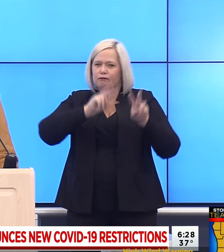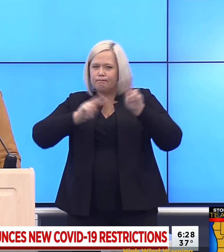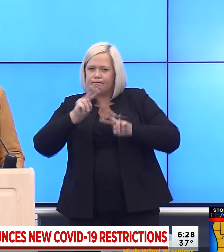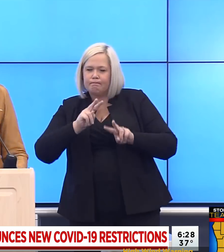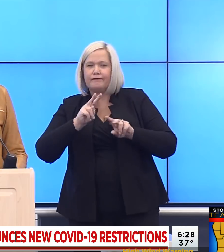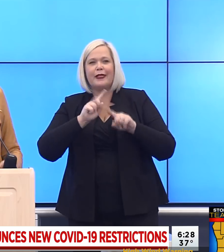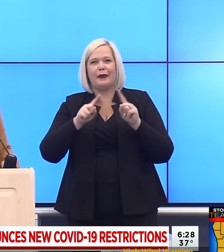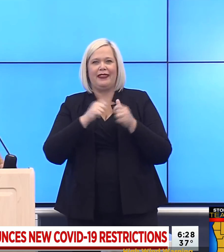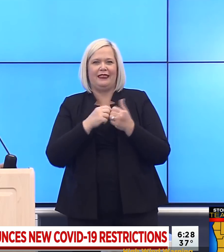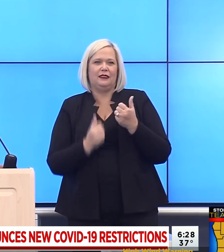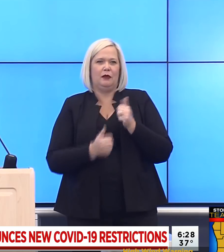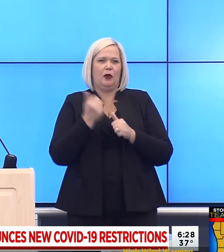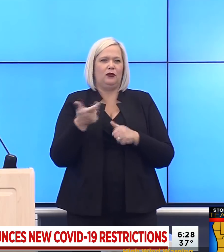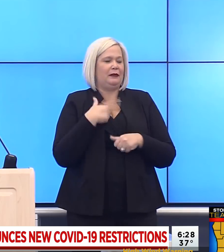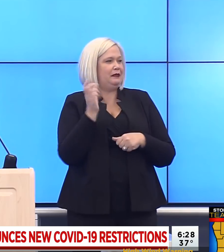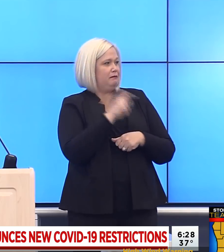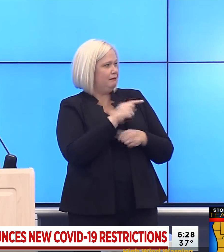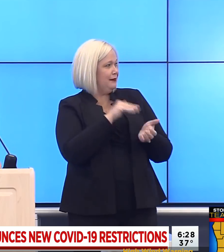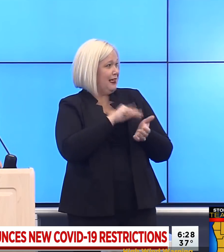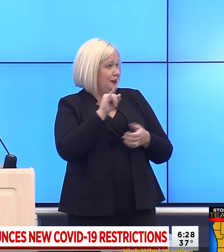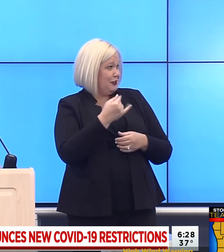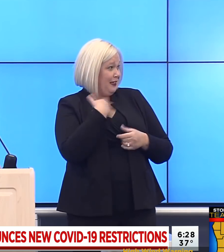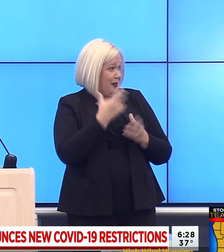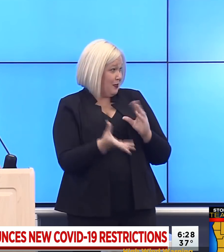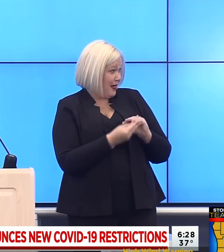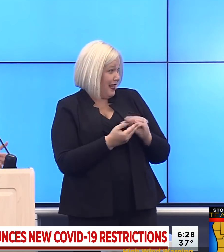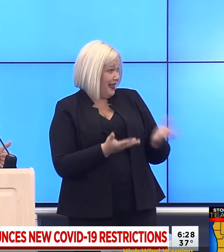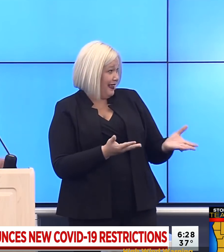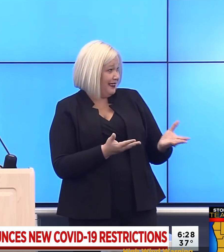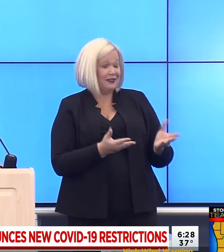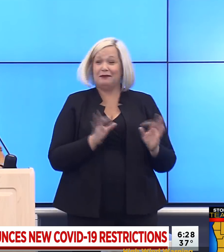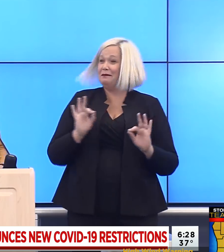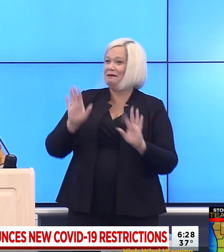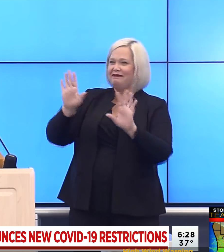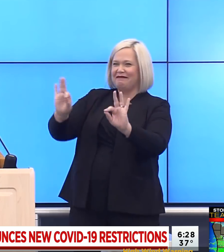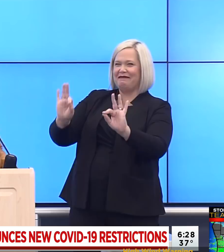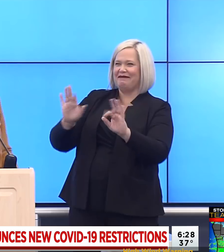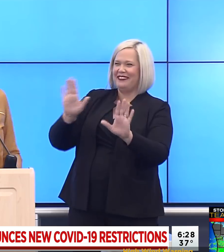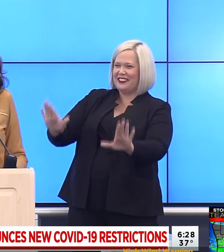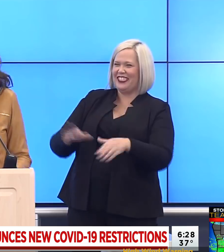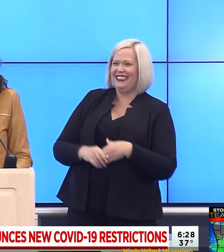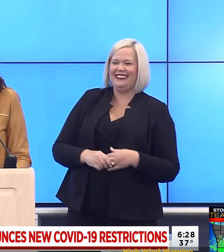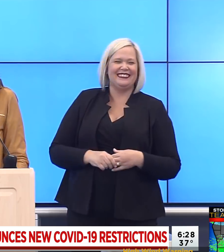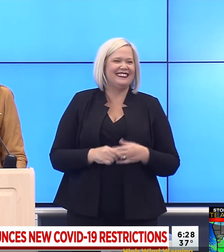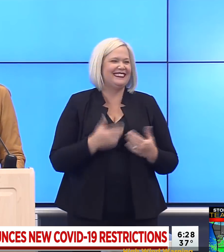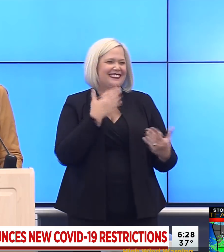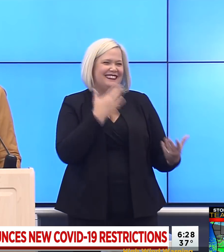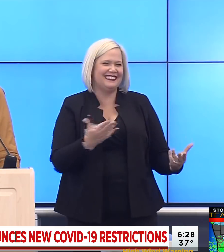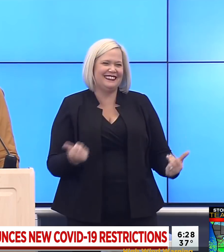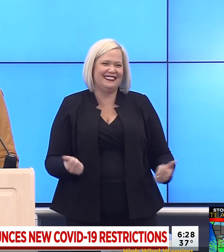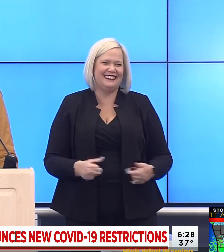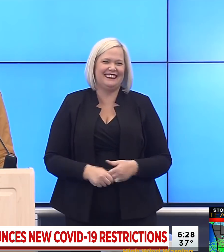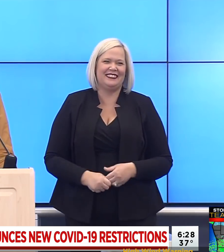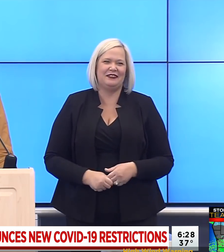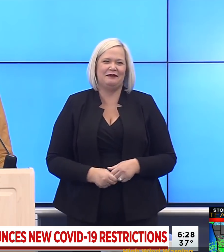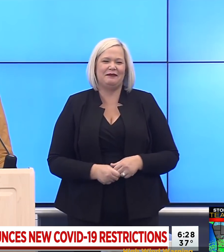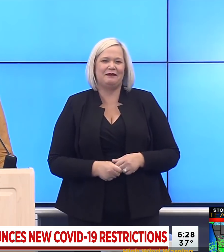HOSPITAL SYSTEMS ACROSS THE STATE. THERE ARE A LOT OF WILL BE LOOKING AT. I JUST SEE